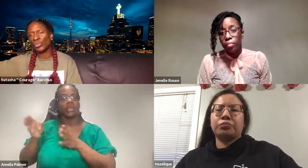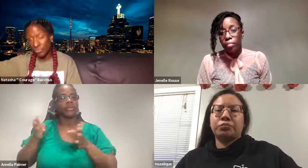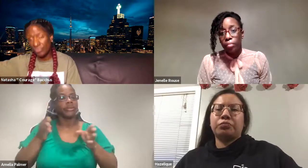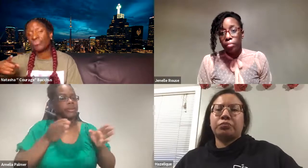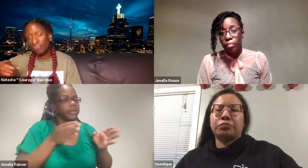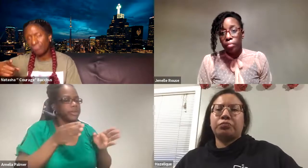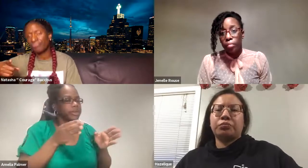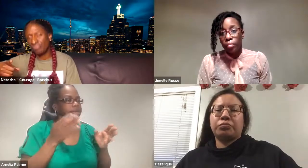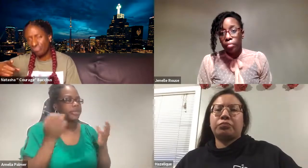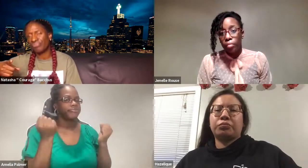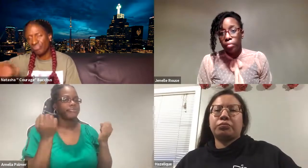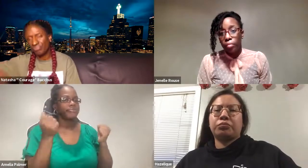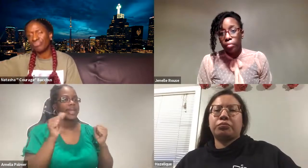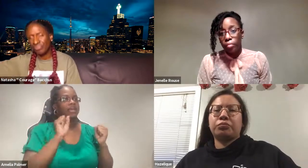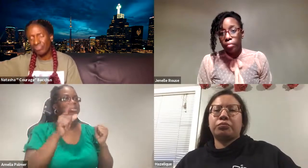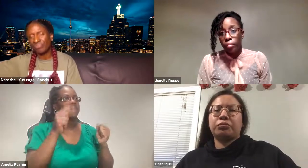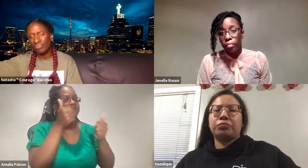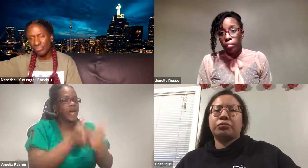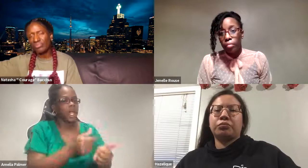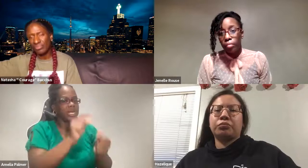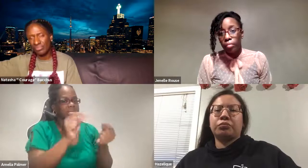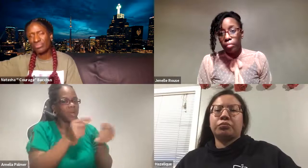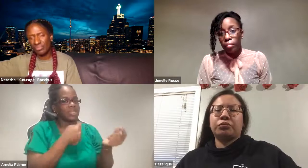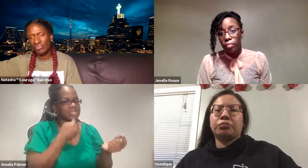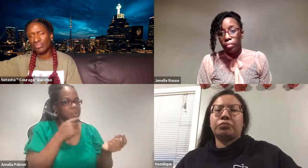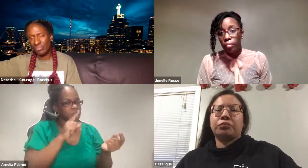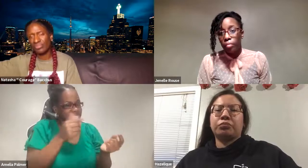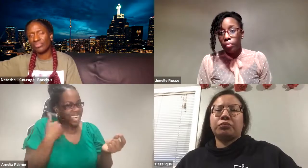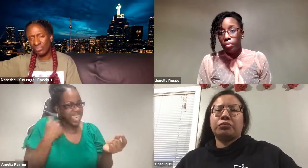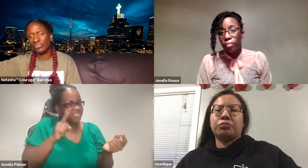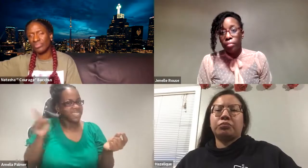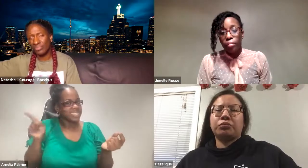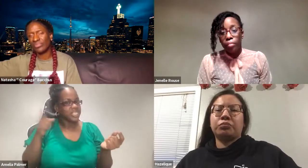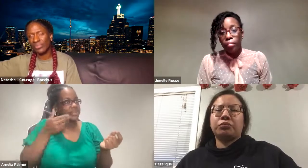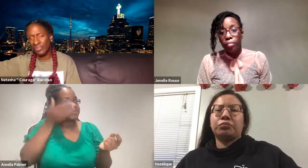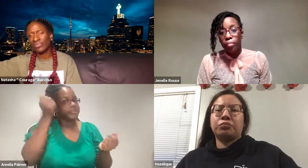my own culture begins to become eradicated and i have to then follow what the dominant culture is